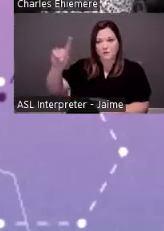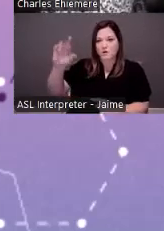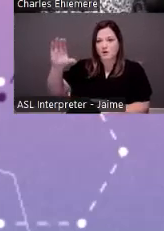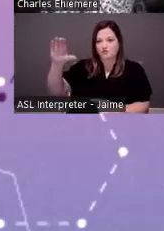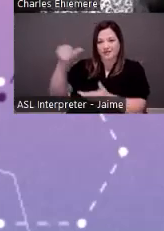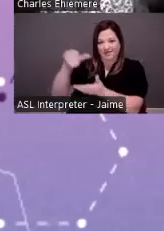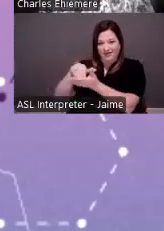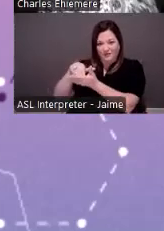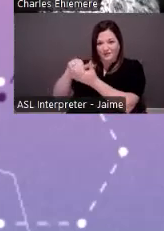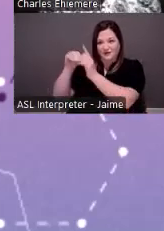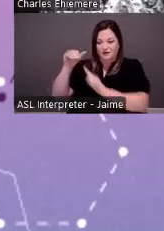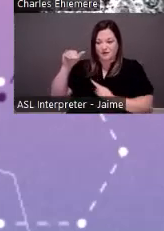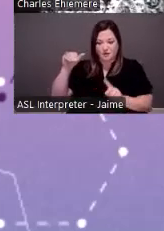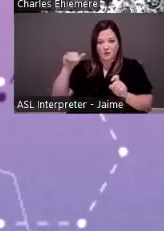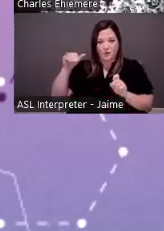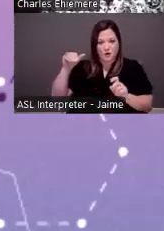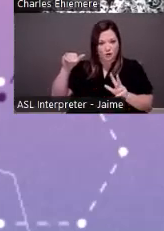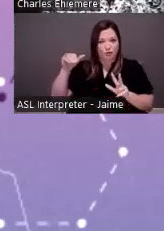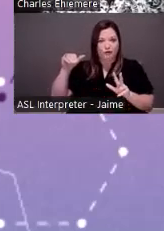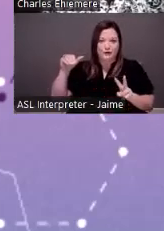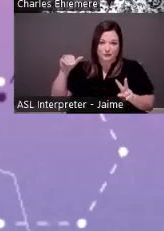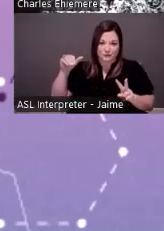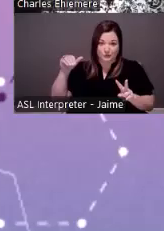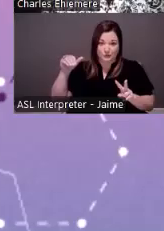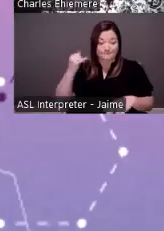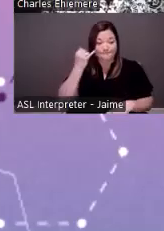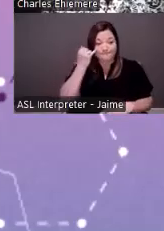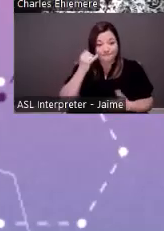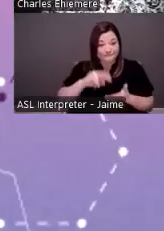meaning that in given 1,000 births,